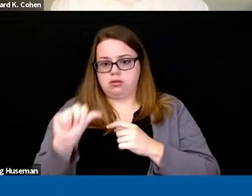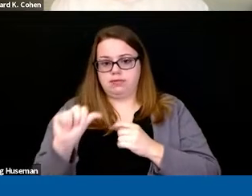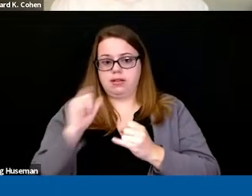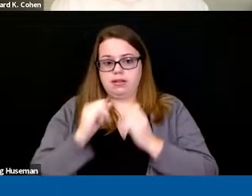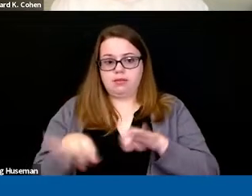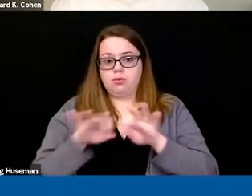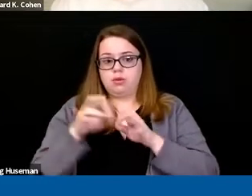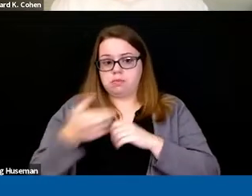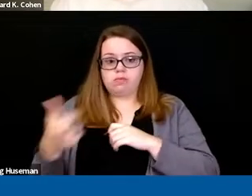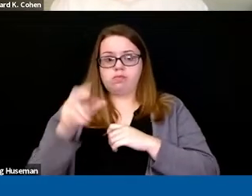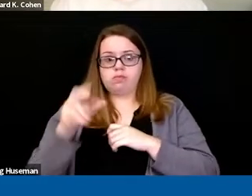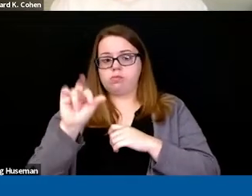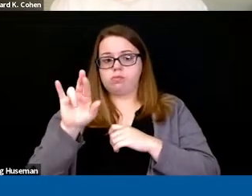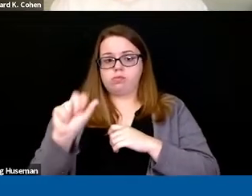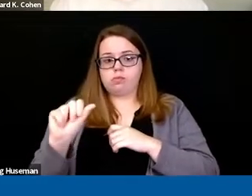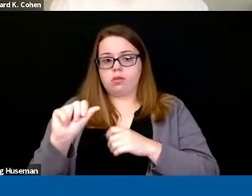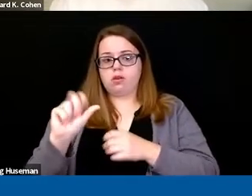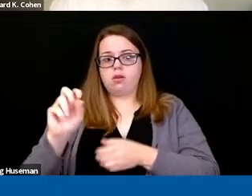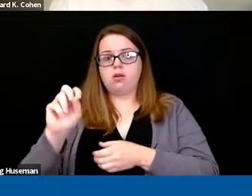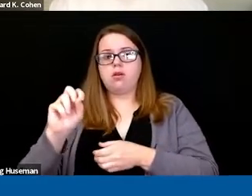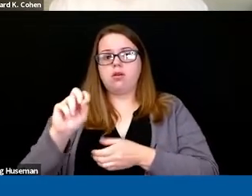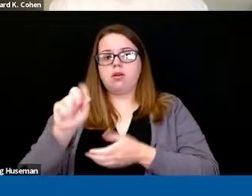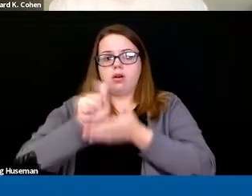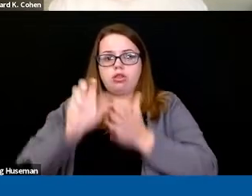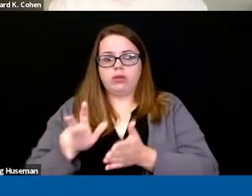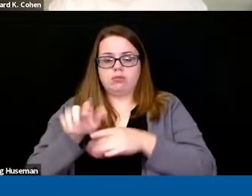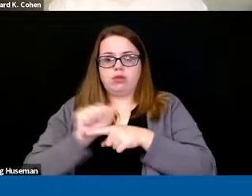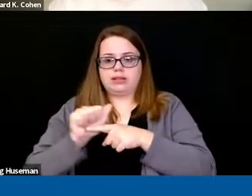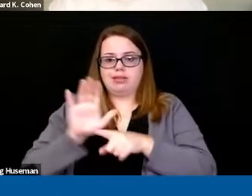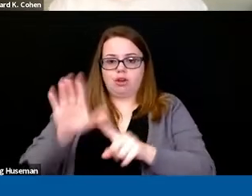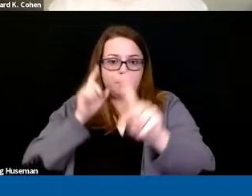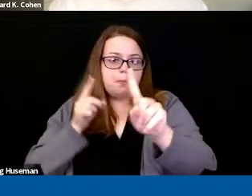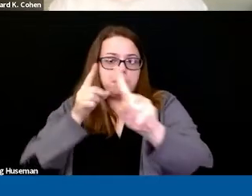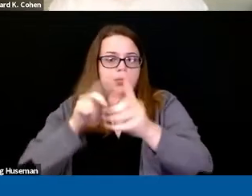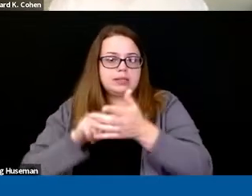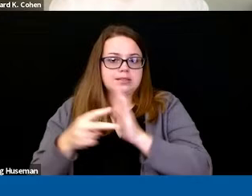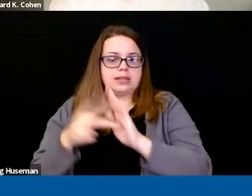is the ARIA Authoring Practices. And I want to discuss their purpose and proper use.